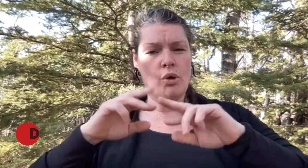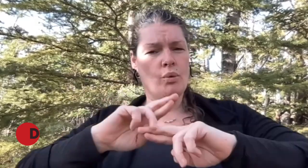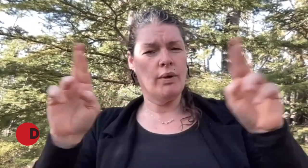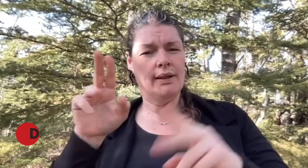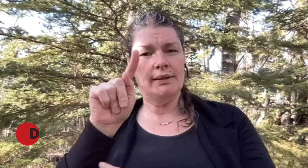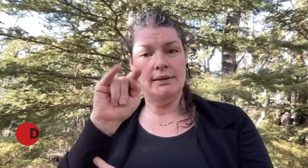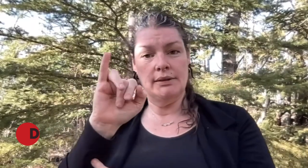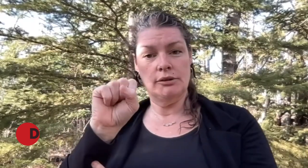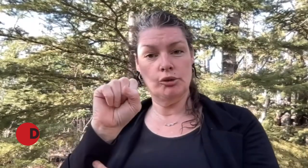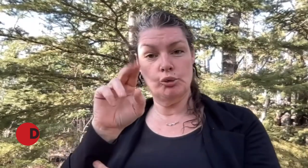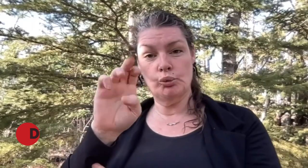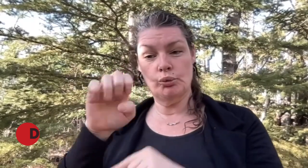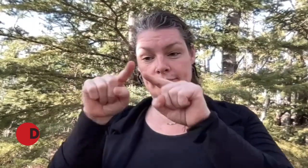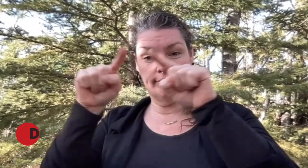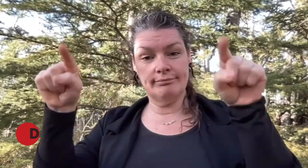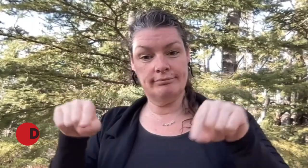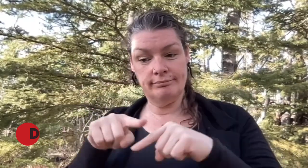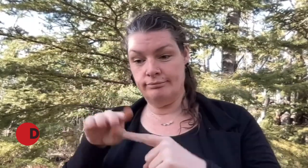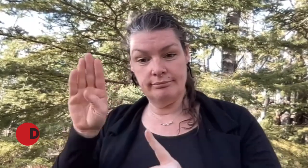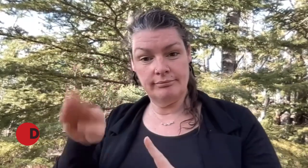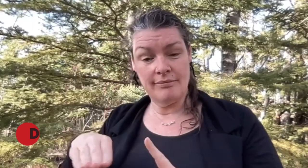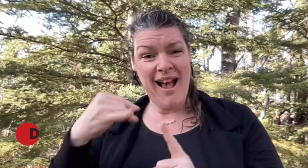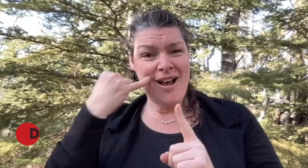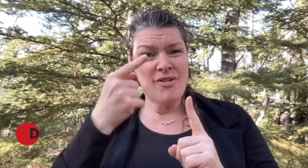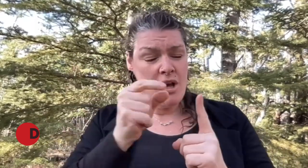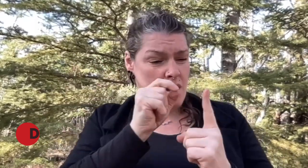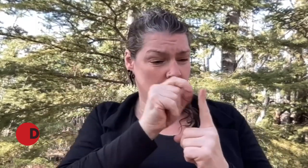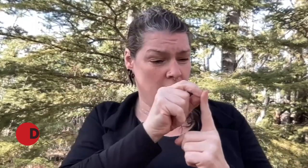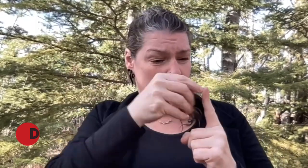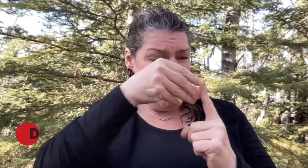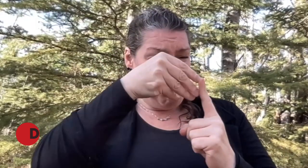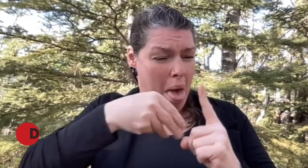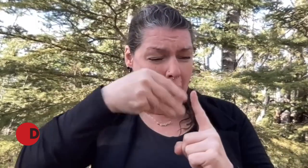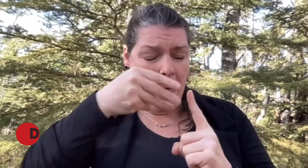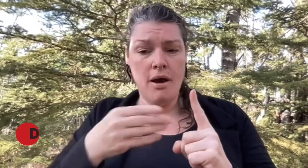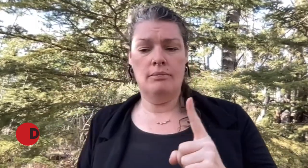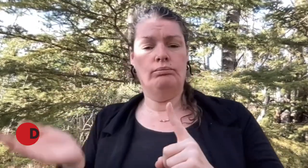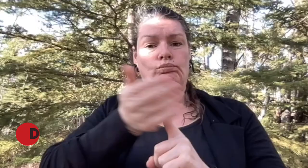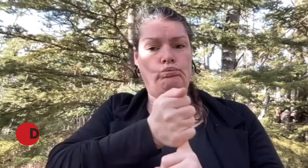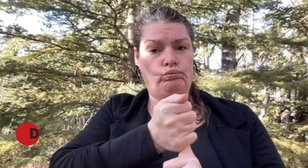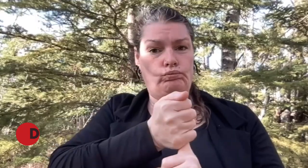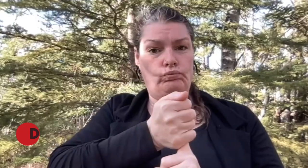Have a tissue ready if you bleed easily.